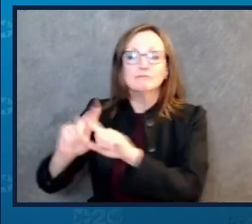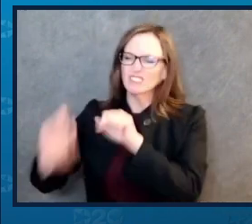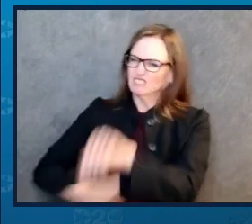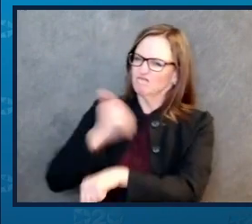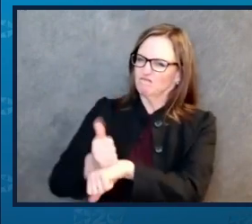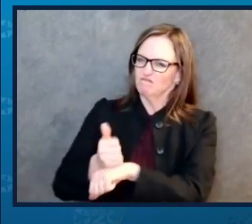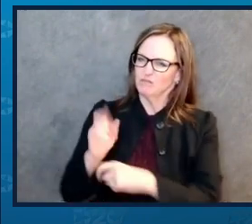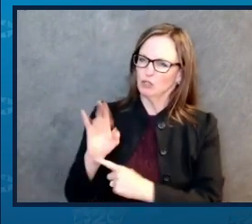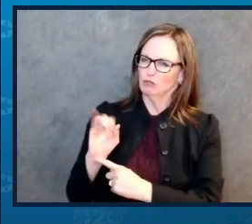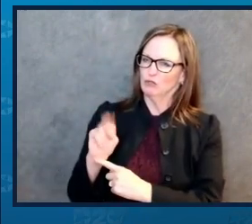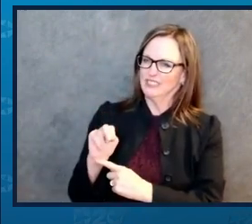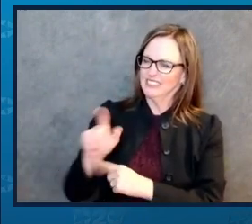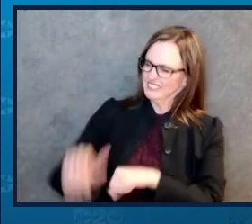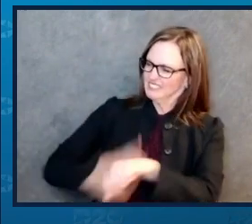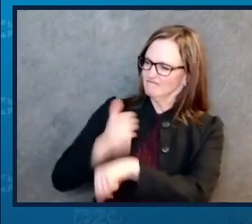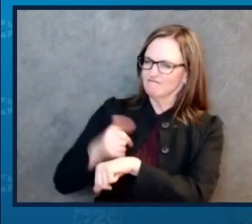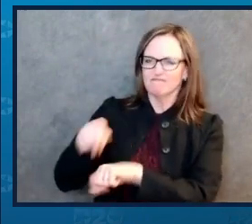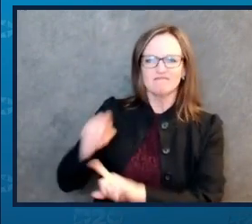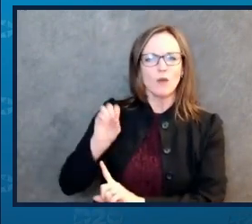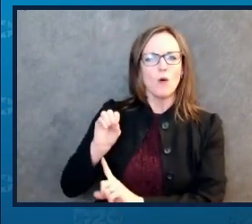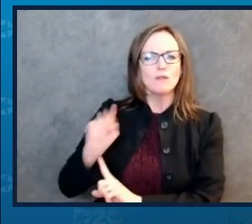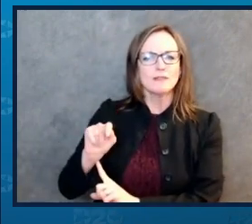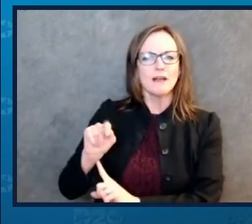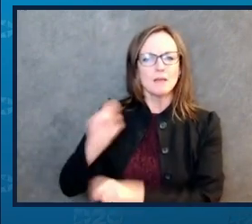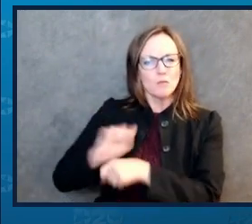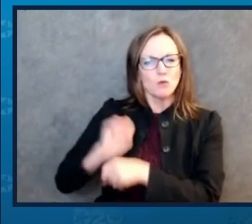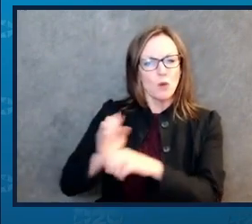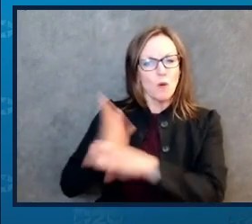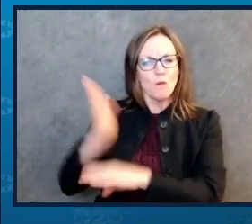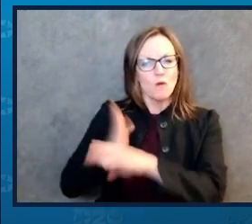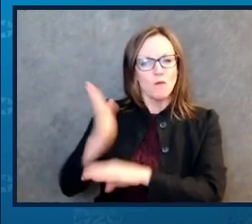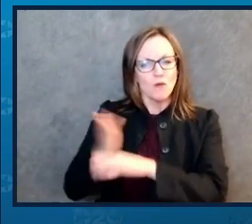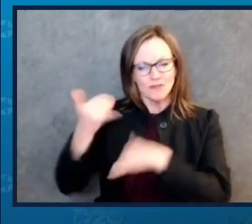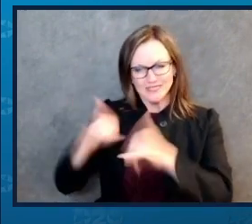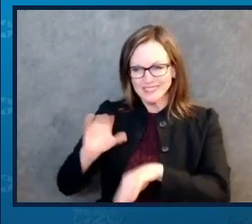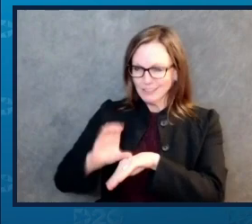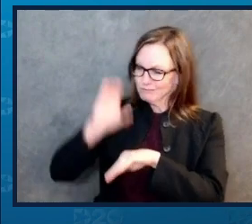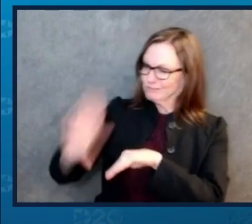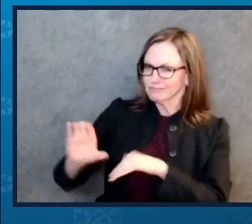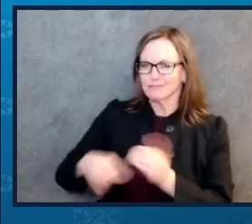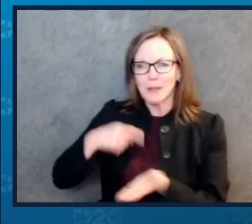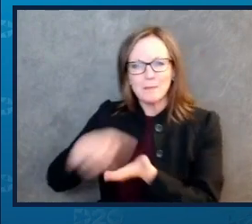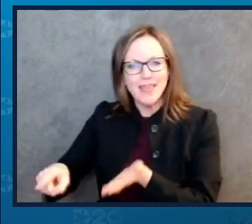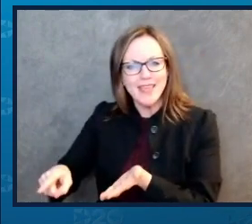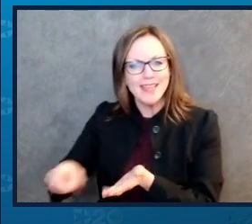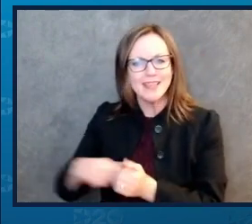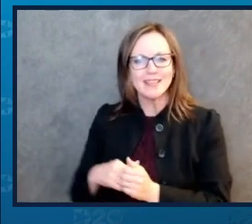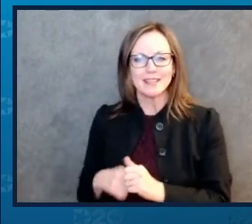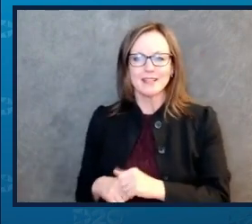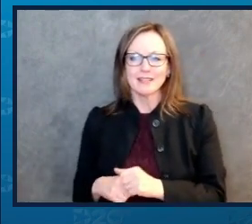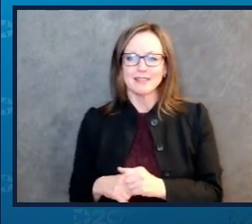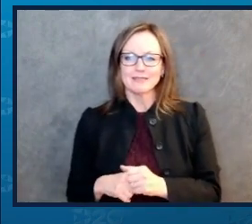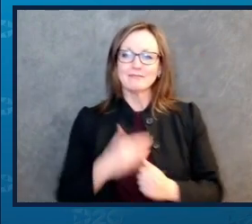AND WHEN MILLIONS OF FAMILIES LOST THEIR HOMES, MY FRIEND FROM